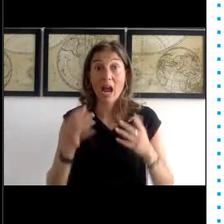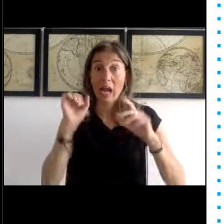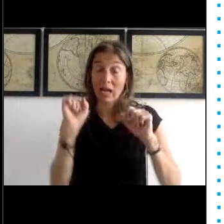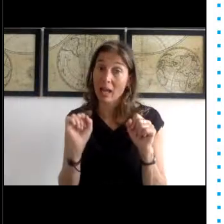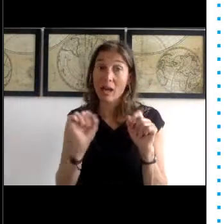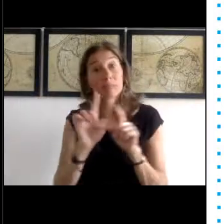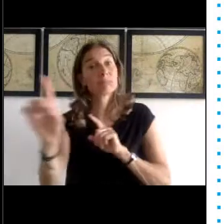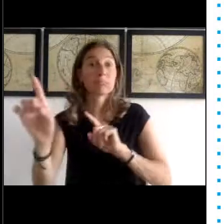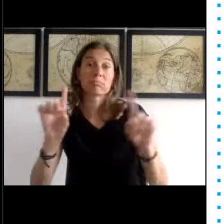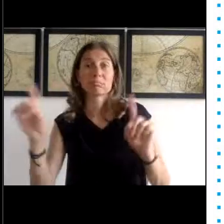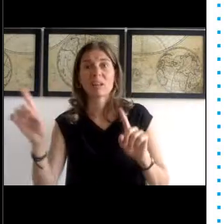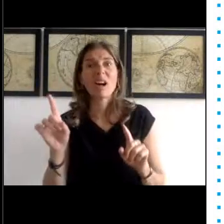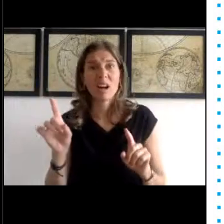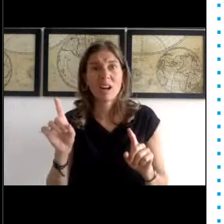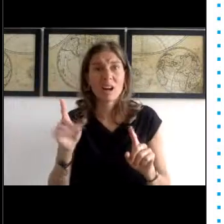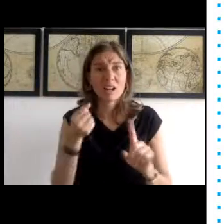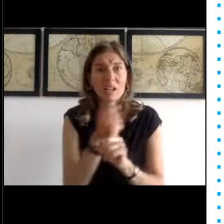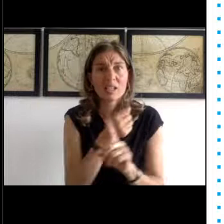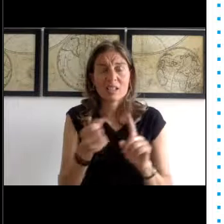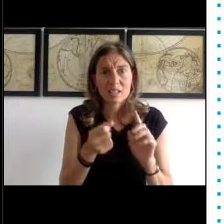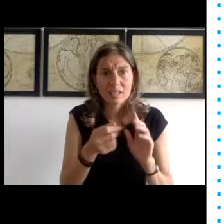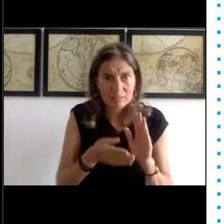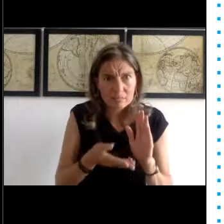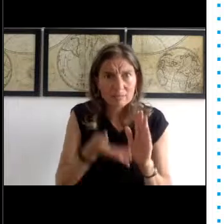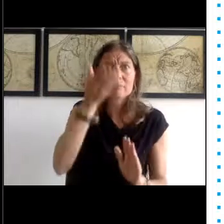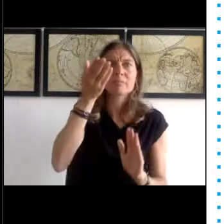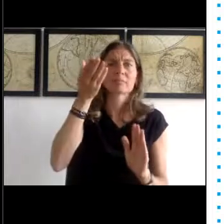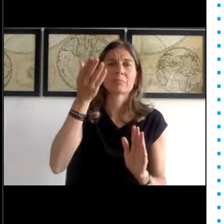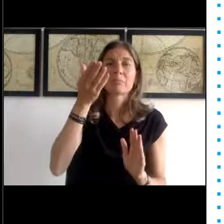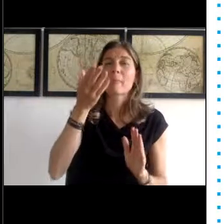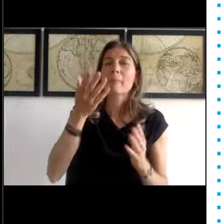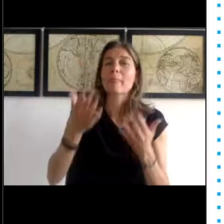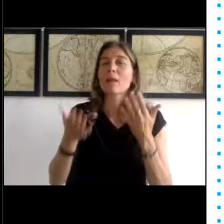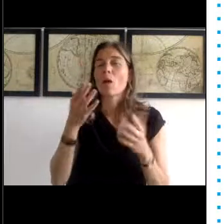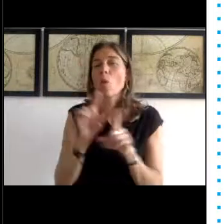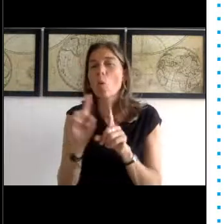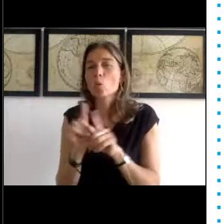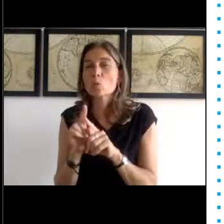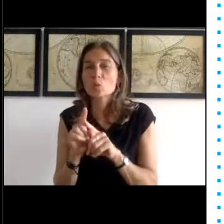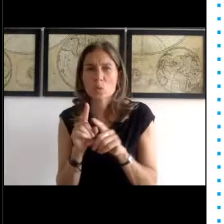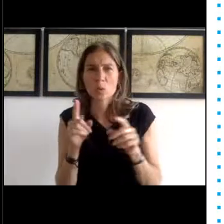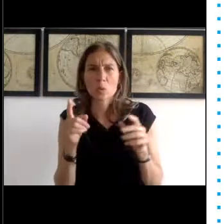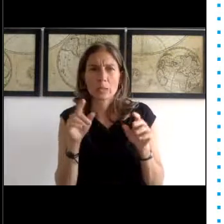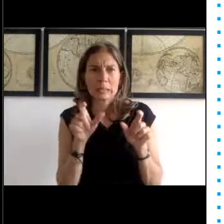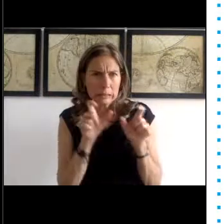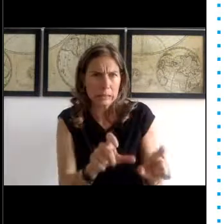they wanted to share their notes as well so that was very useful.